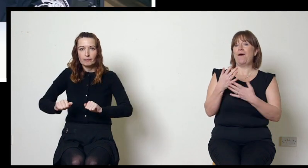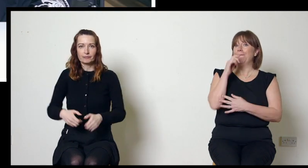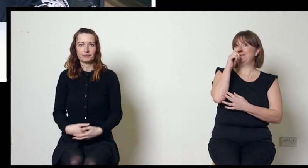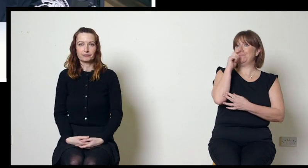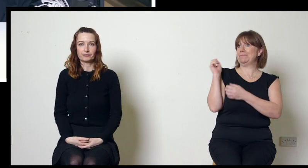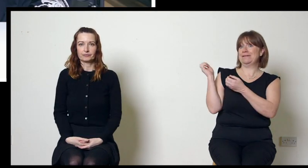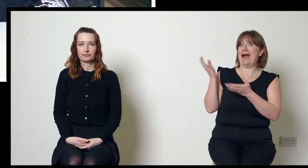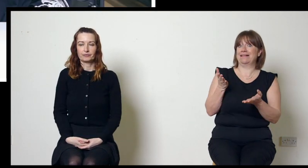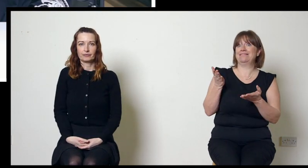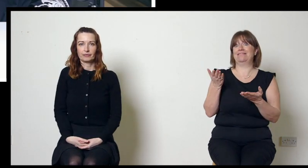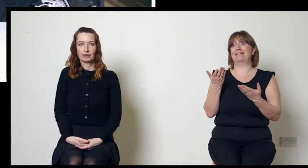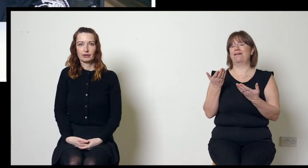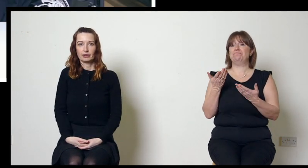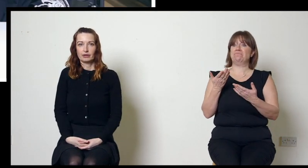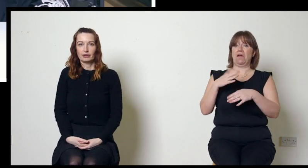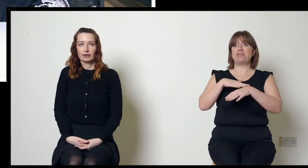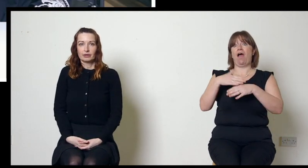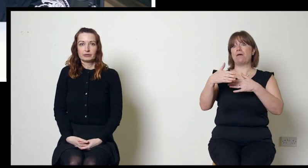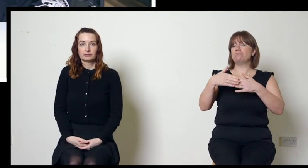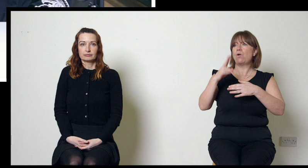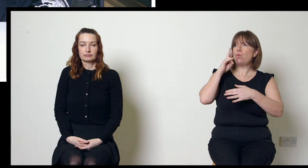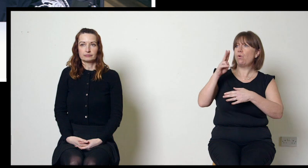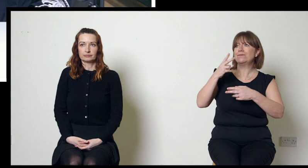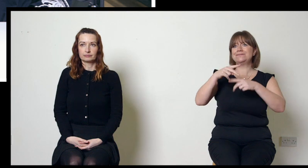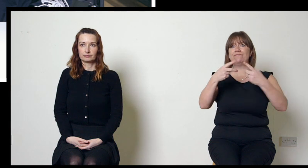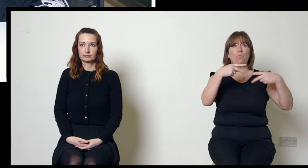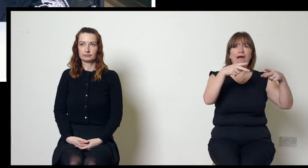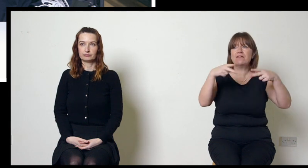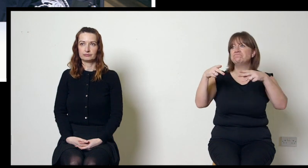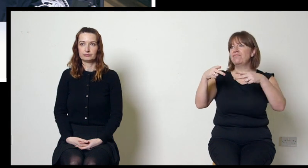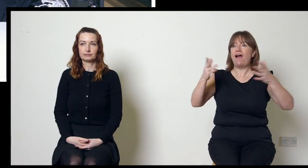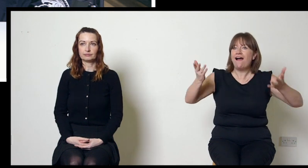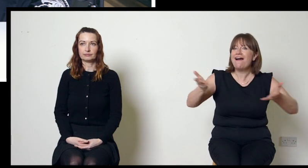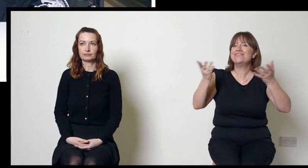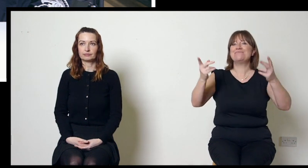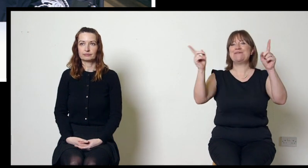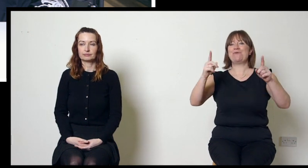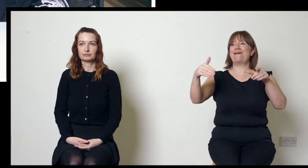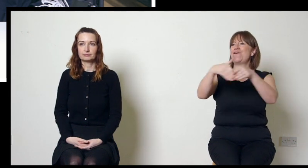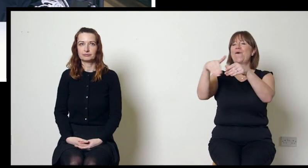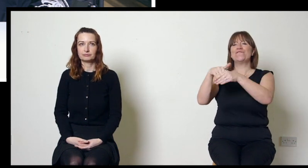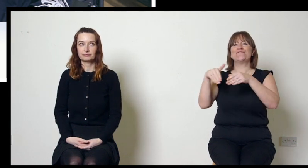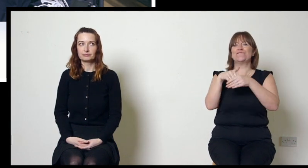we spend our time looking at ways that we can encourage people to get involved in creativity. We don't necessarily talk about the arts